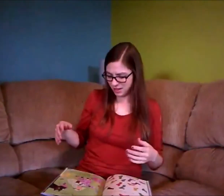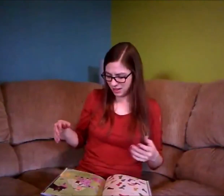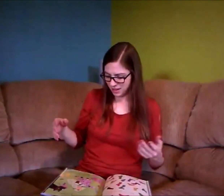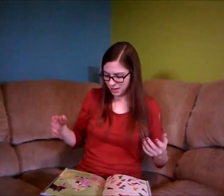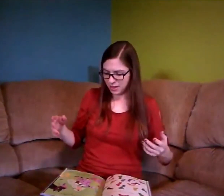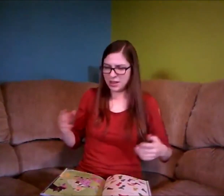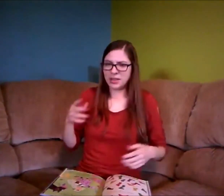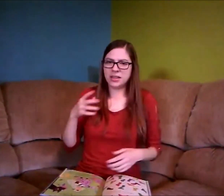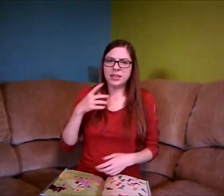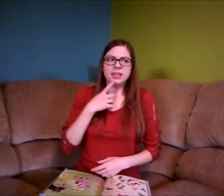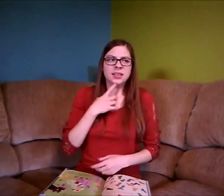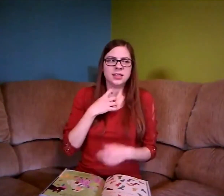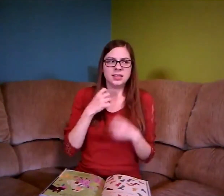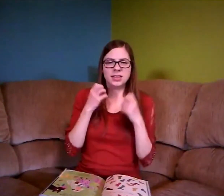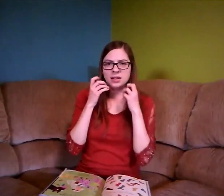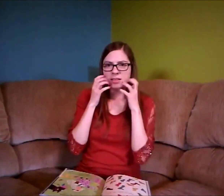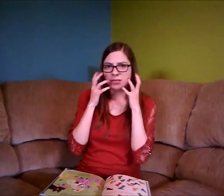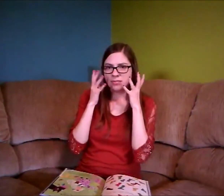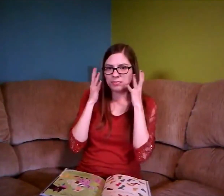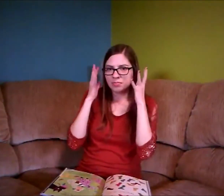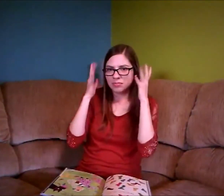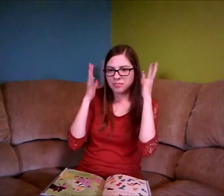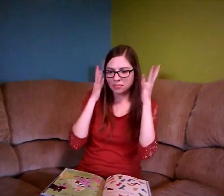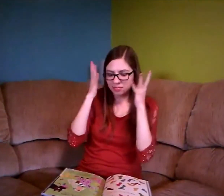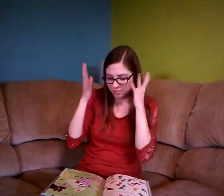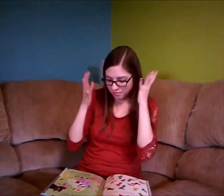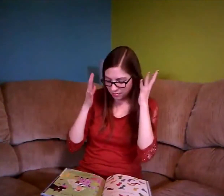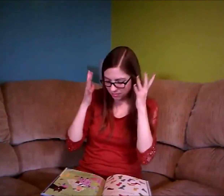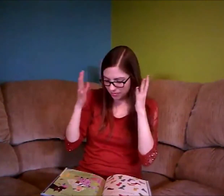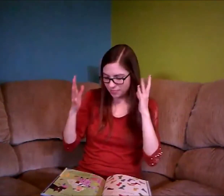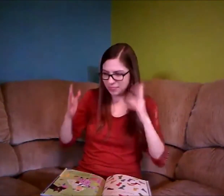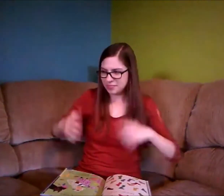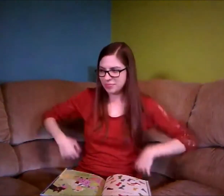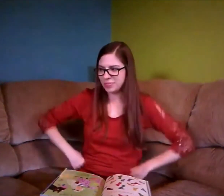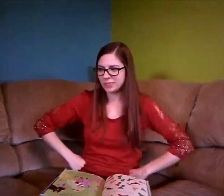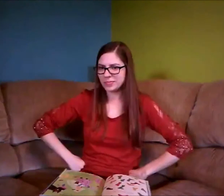the prince's cheeks were blushing red.